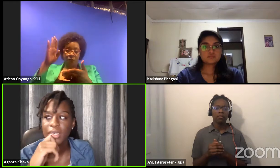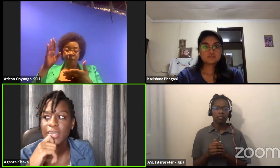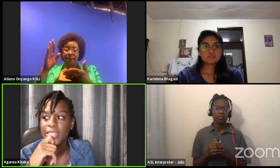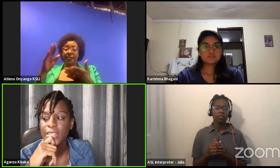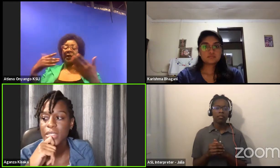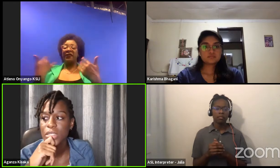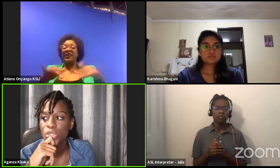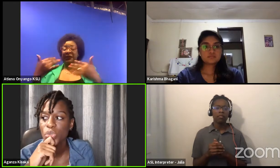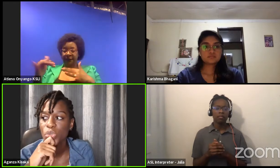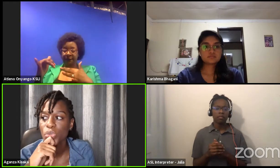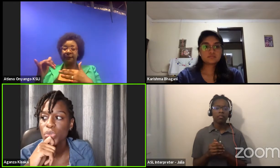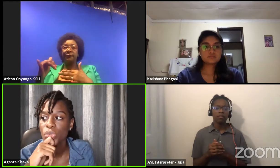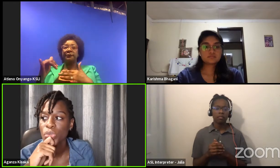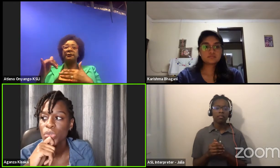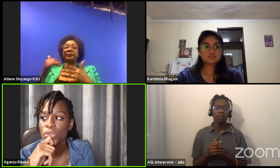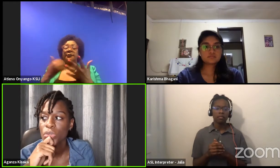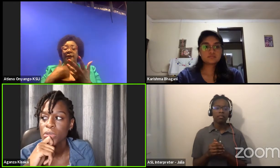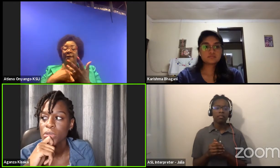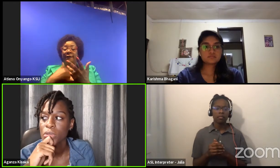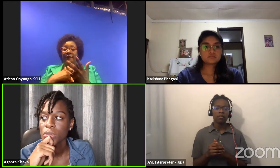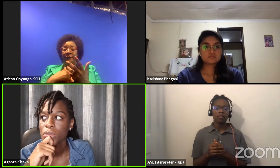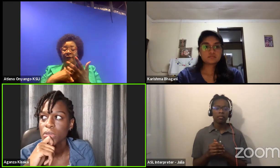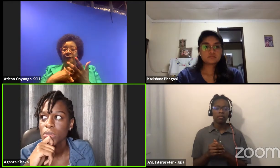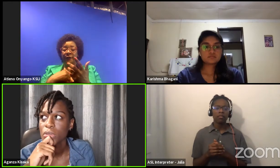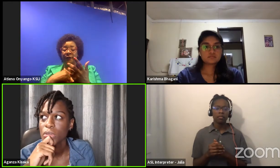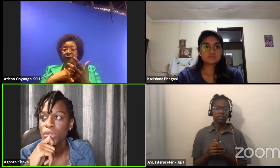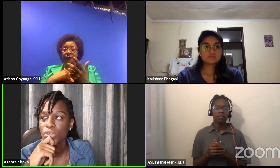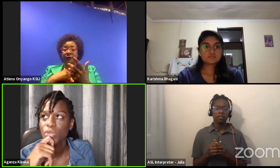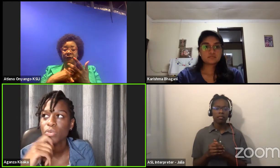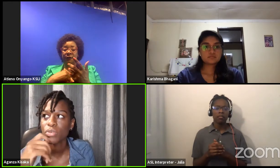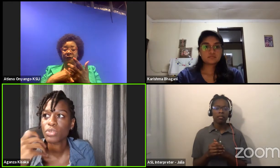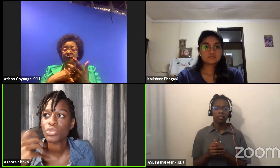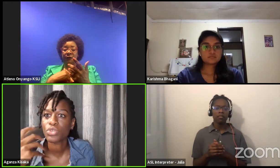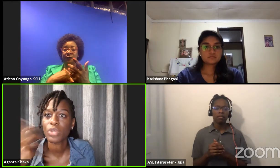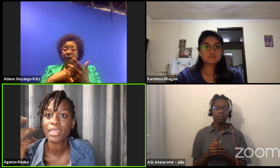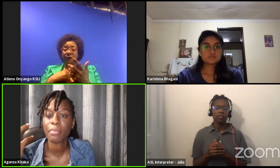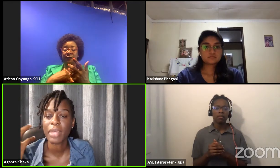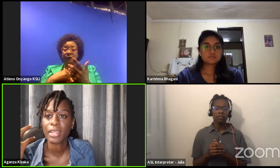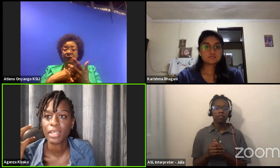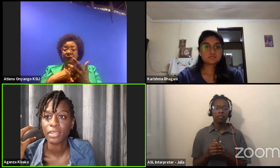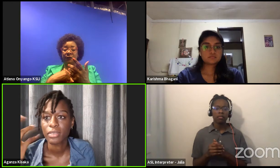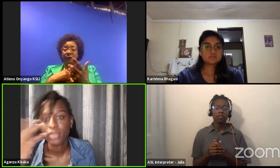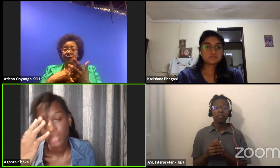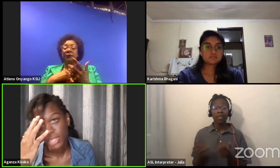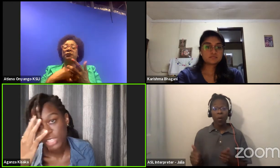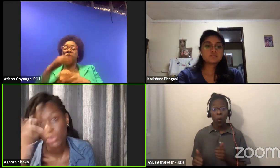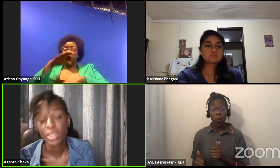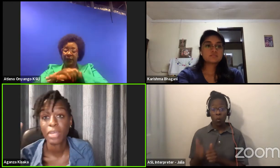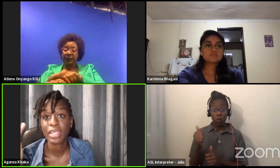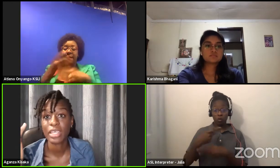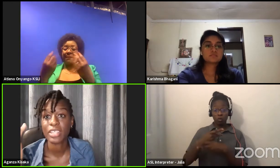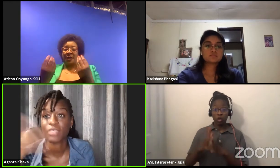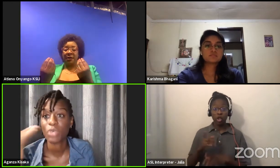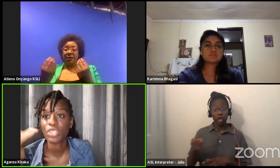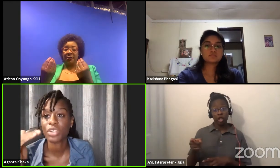they enter to get the money, that's where the money is.